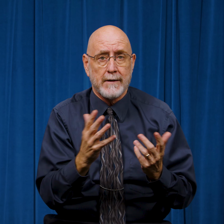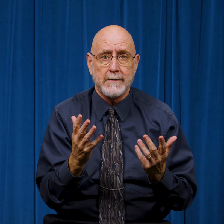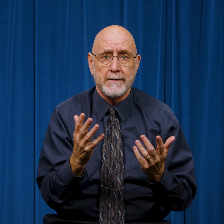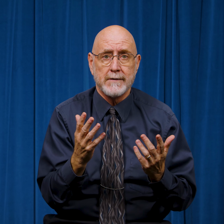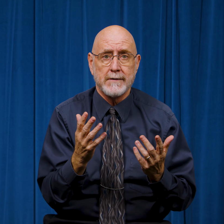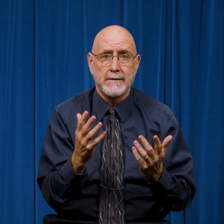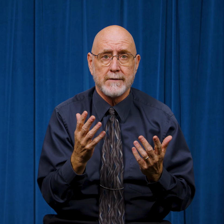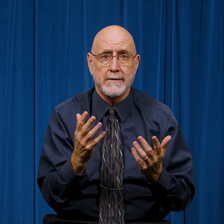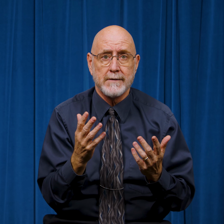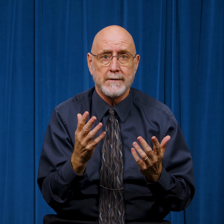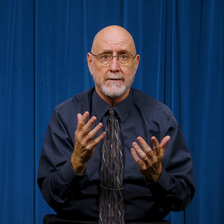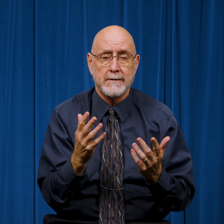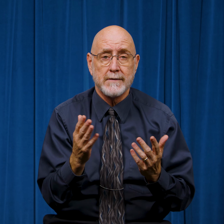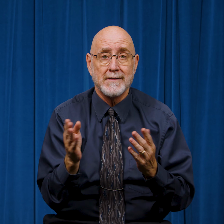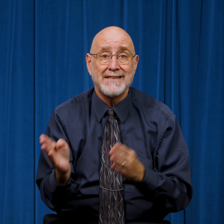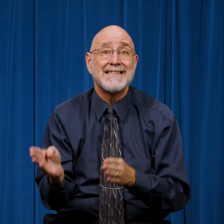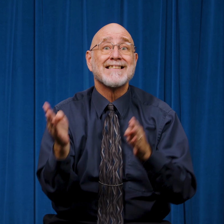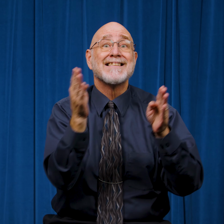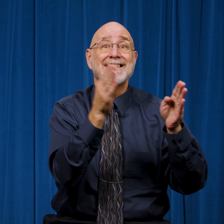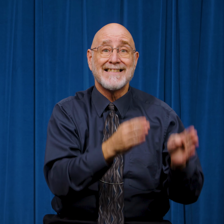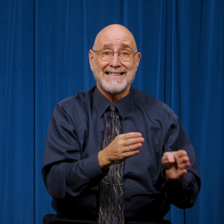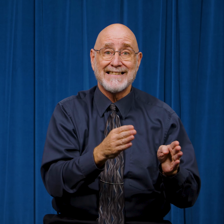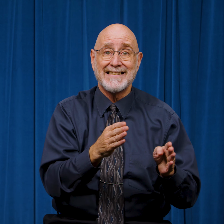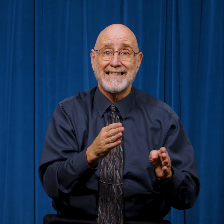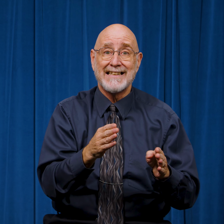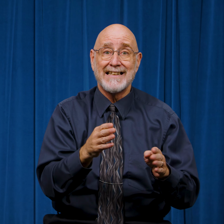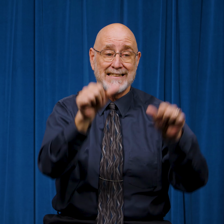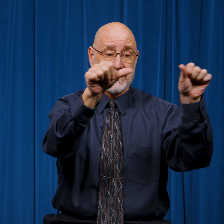If we turn and we look at the figure of "Science,"